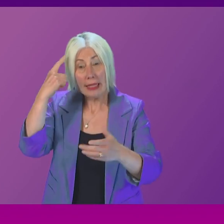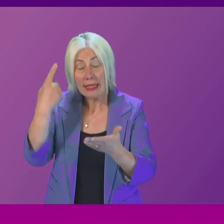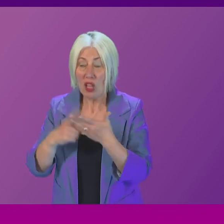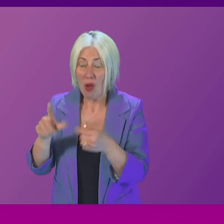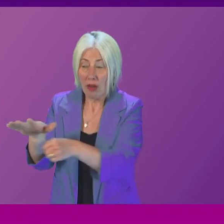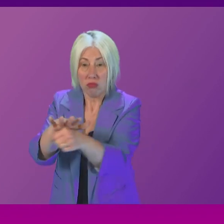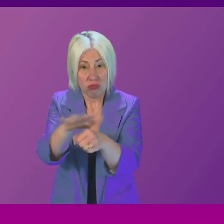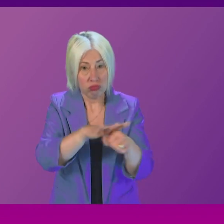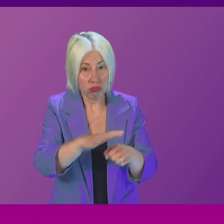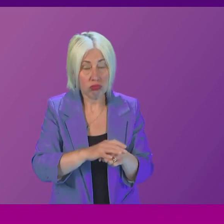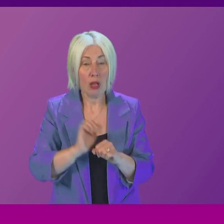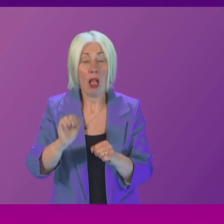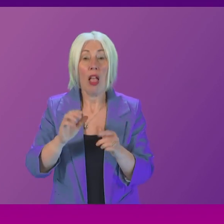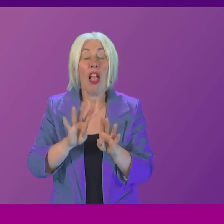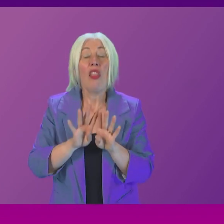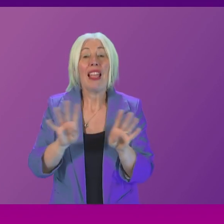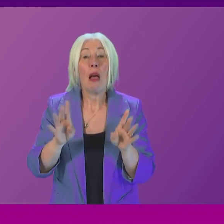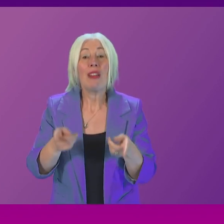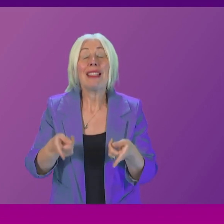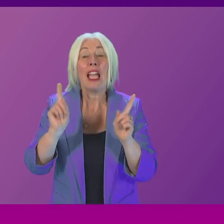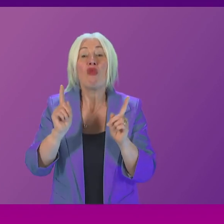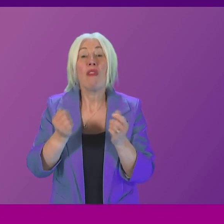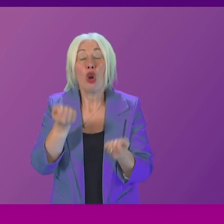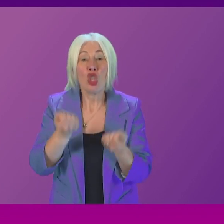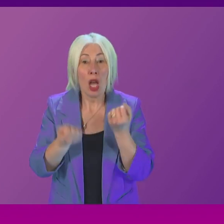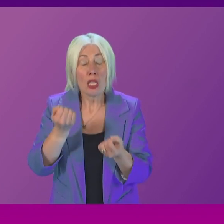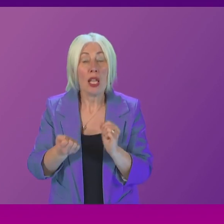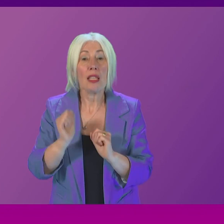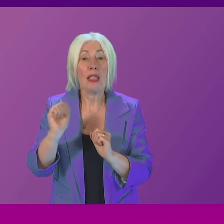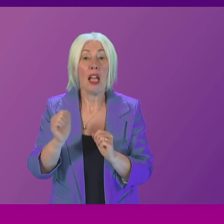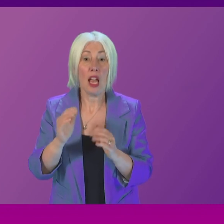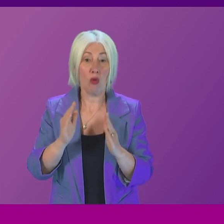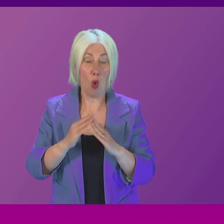The Cabinet Secretary for Justice and Home Affairs, Angela Constance, recently met Lady